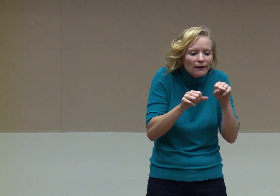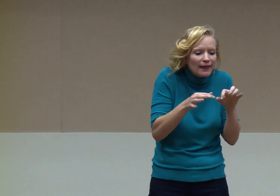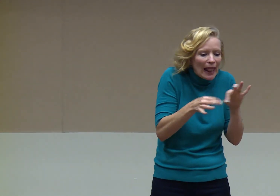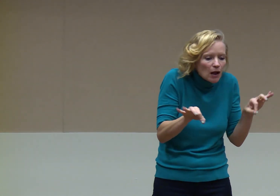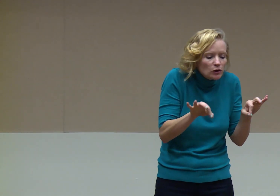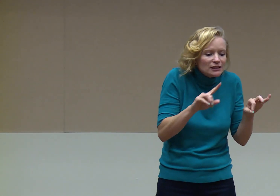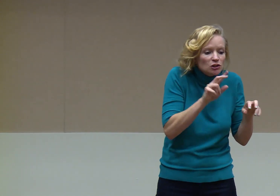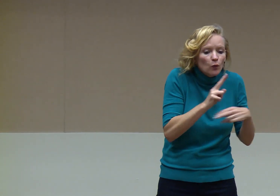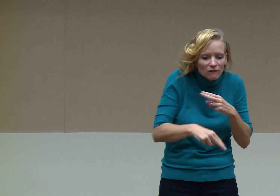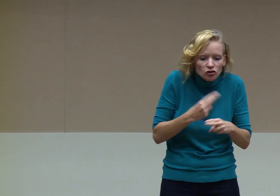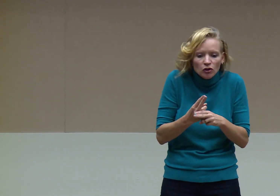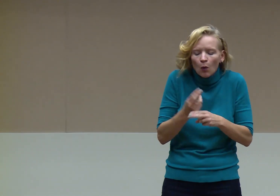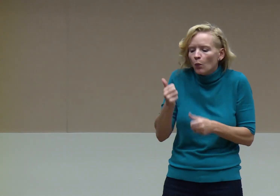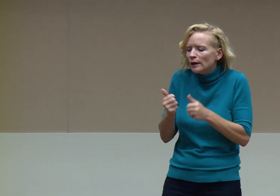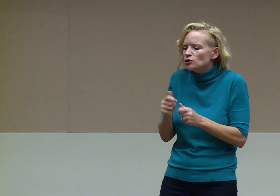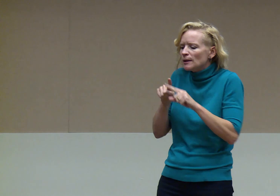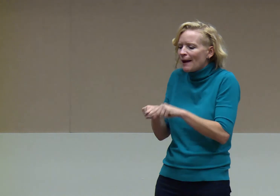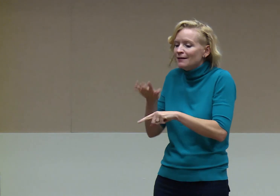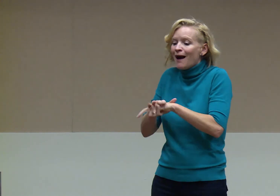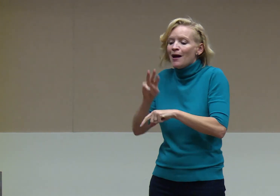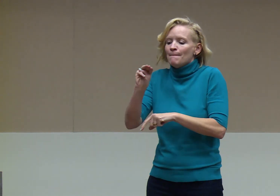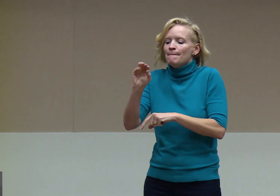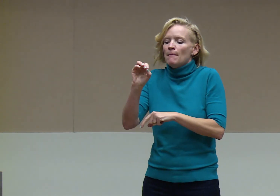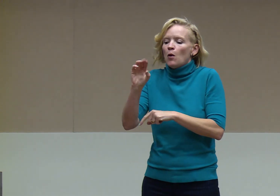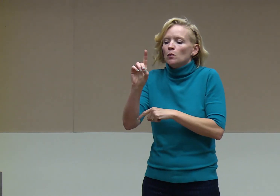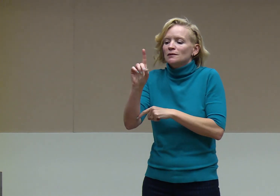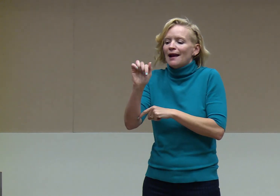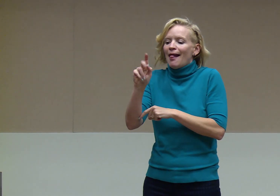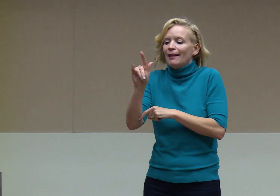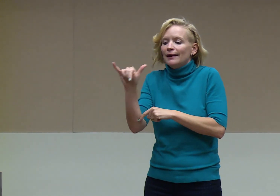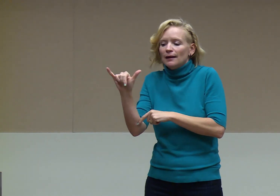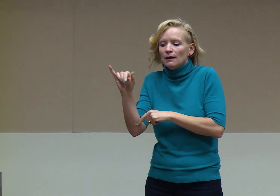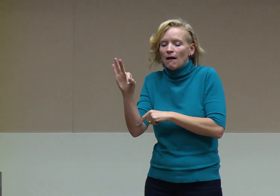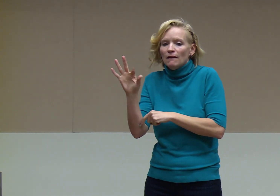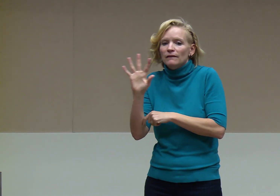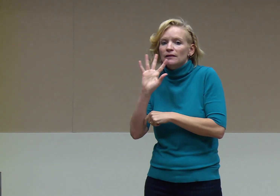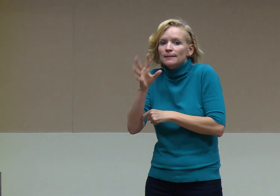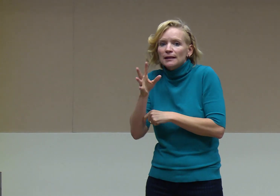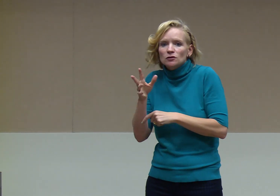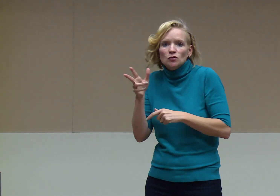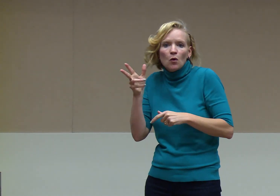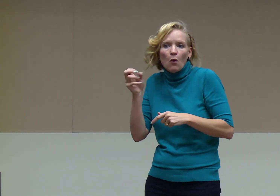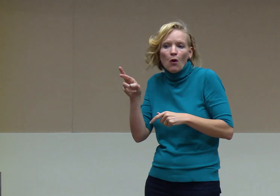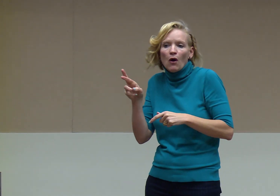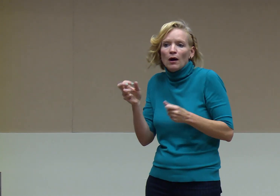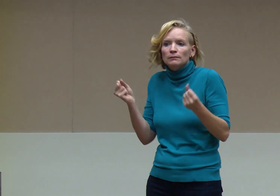So studying these individuals can help us to learn which structures of the language are universal